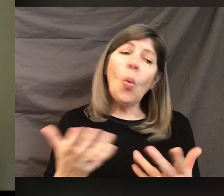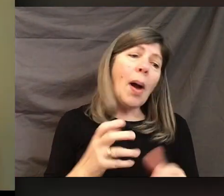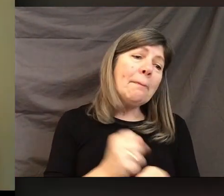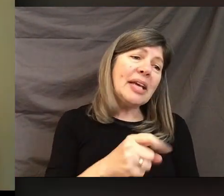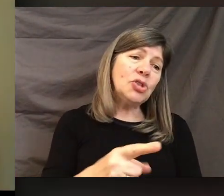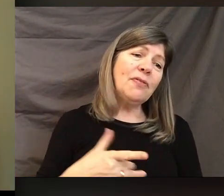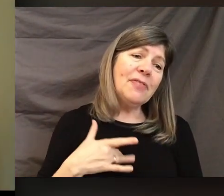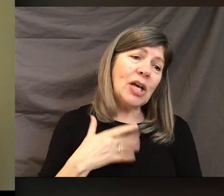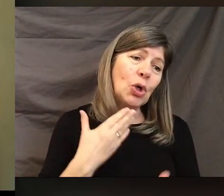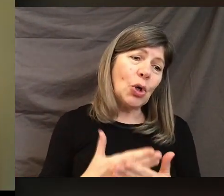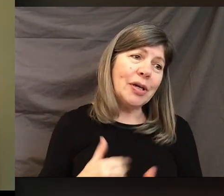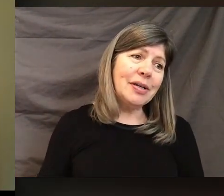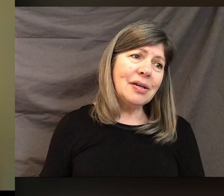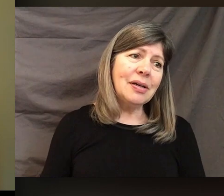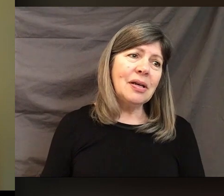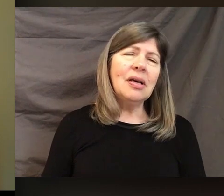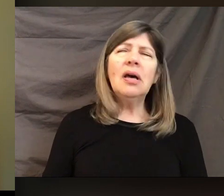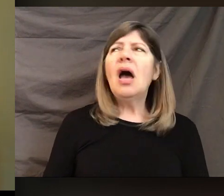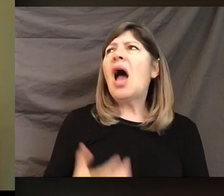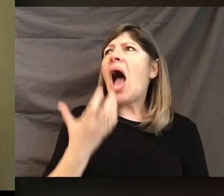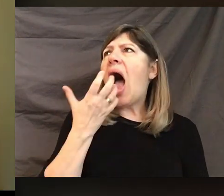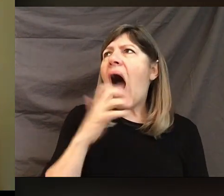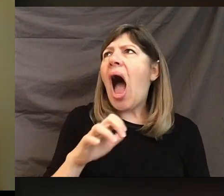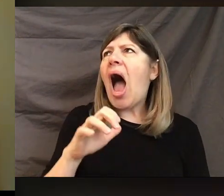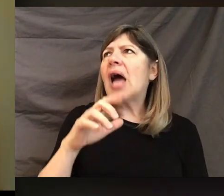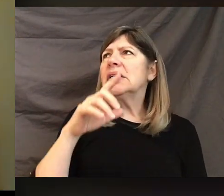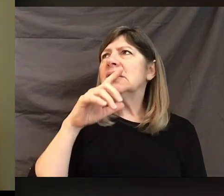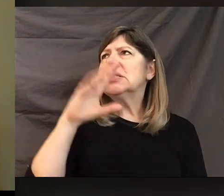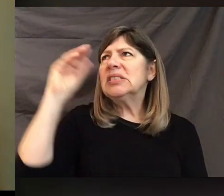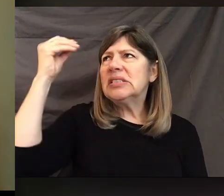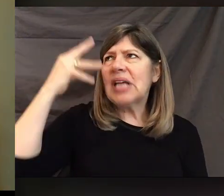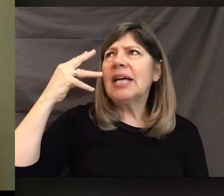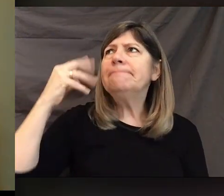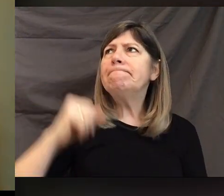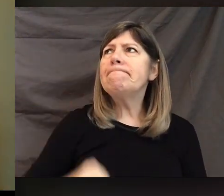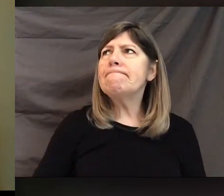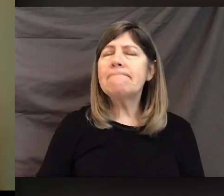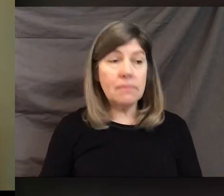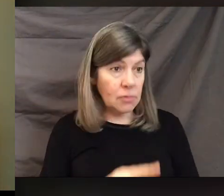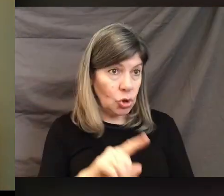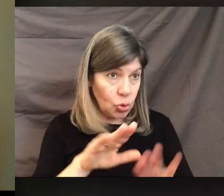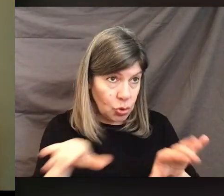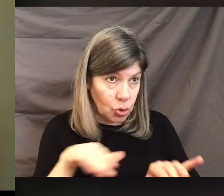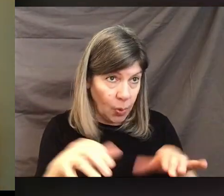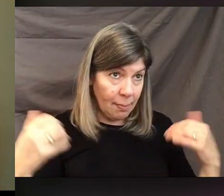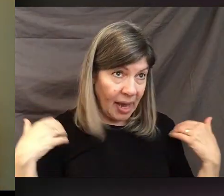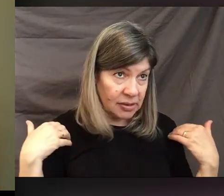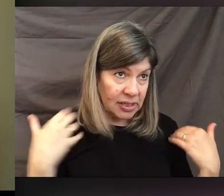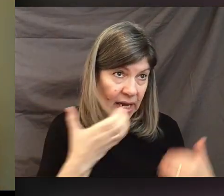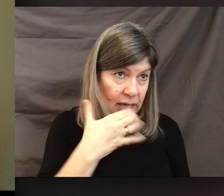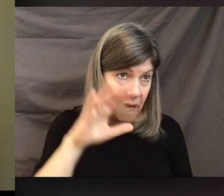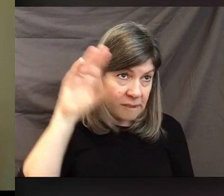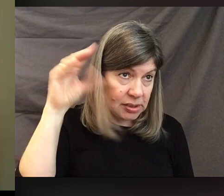Hot, in the sun. Do you swim, when you're outside and hot in the sun? Yeah.